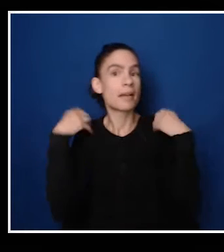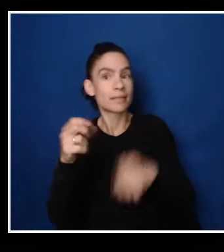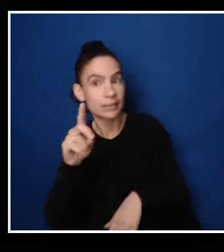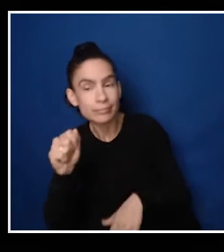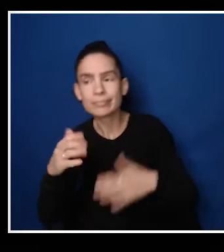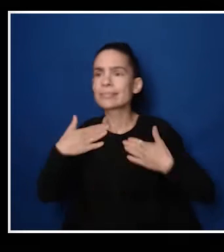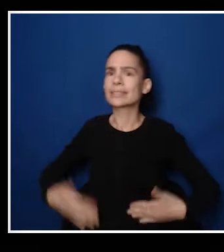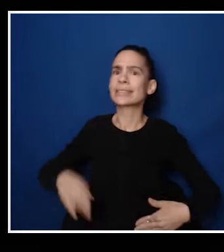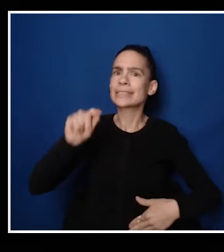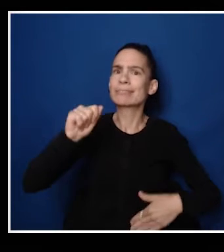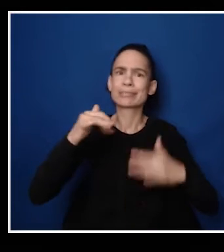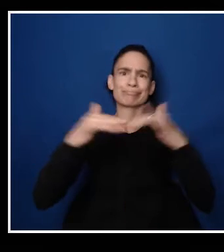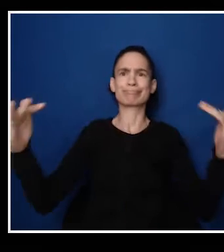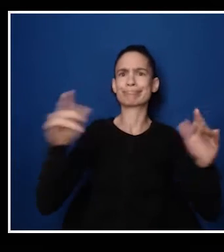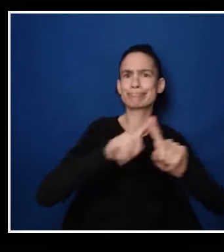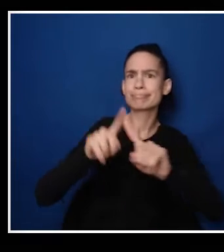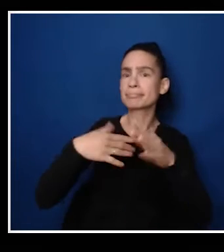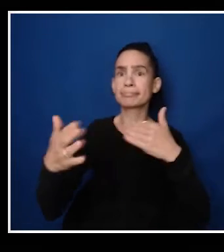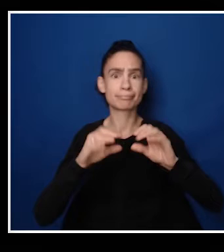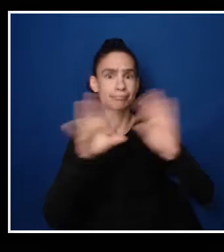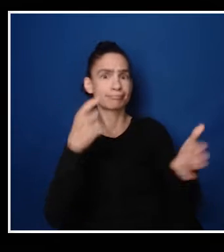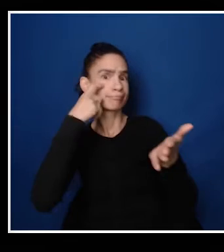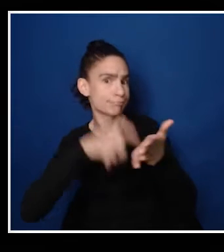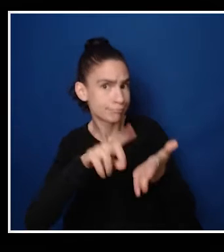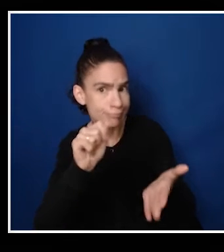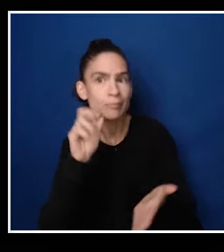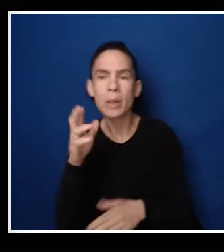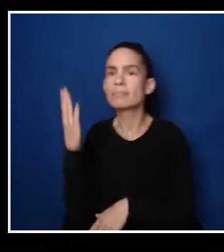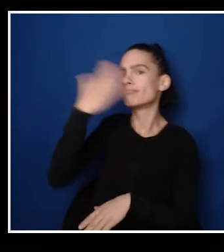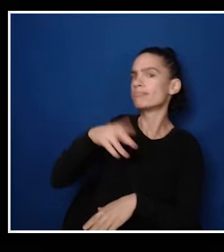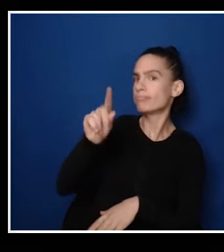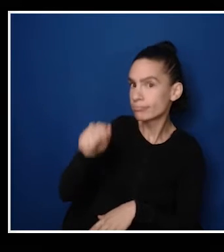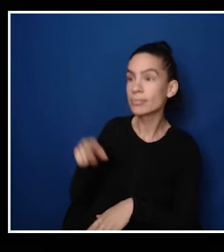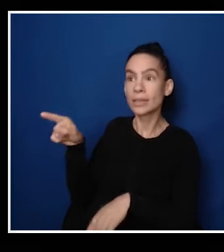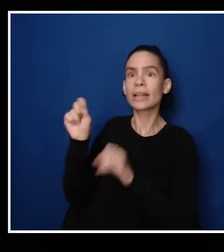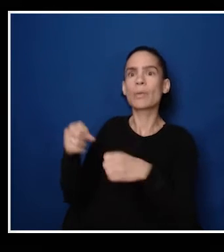physical disabilities, and all other disabilities both seen or unseen. And even better: